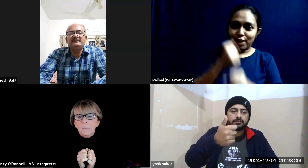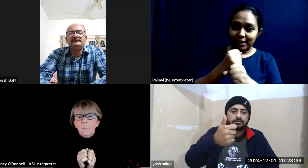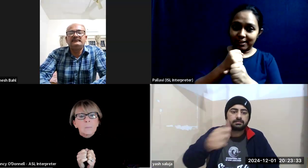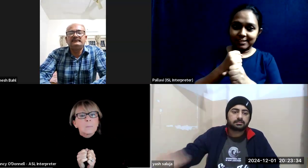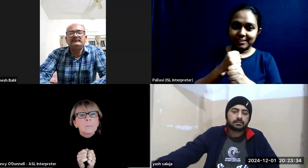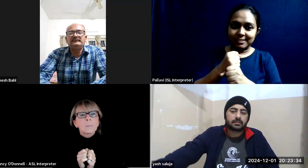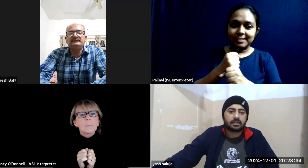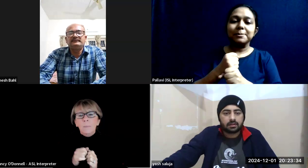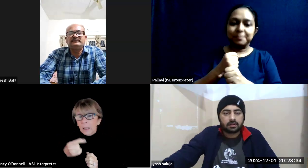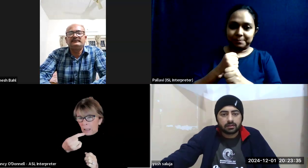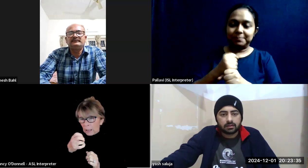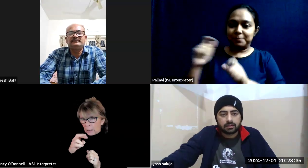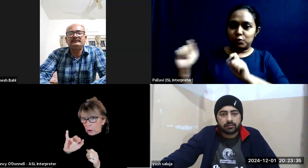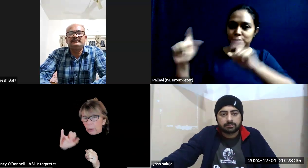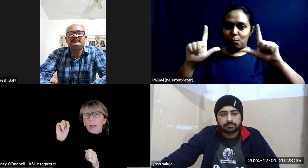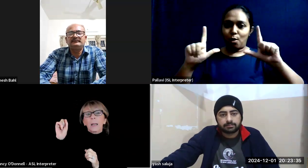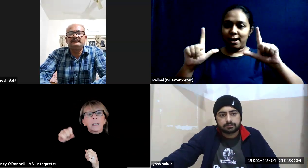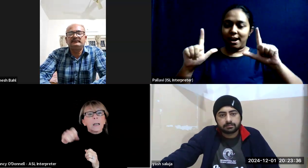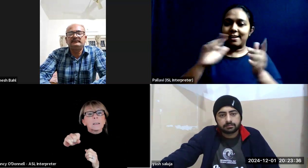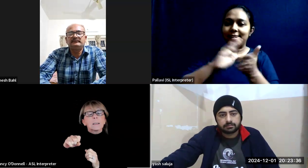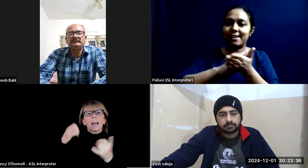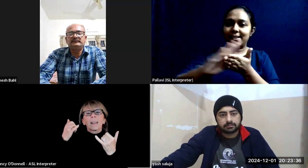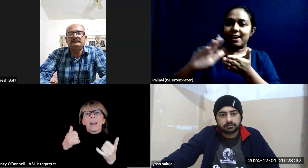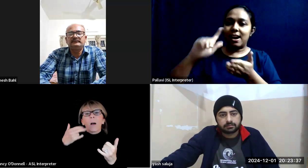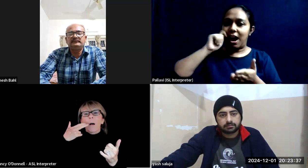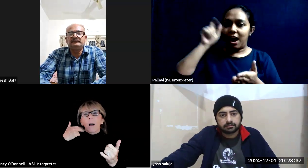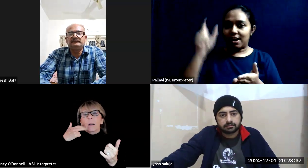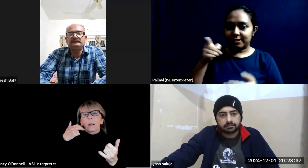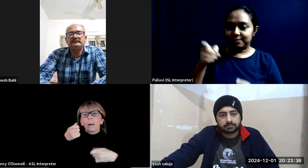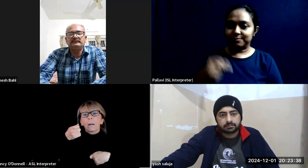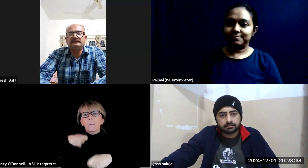[Geri speaking] Yes, I will spotlight you, Hunny. [Hunny speaking] Okay, lovely.